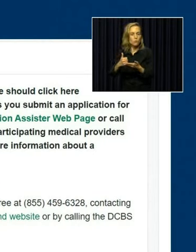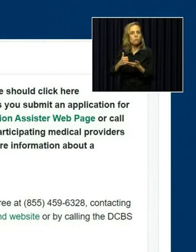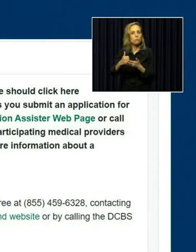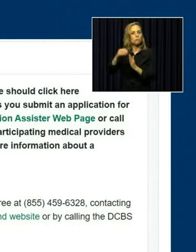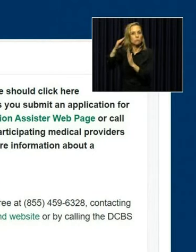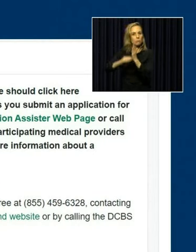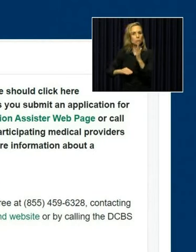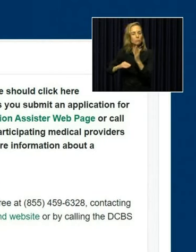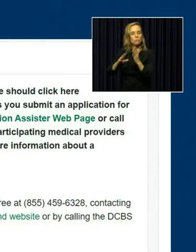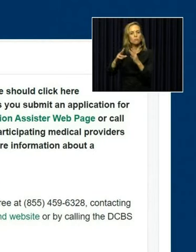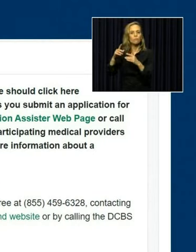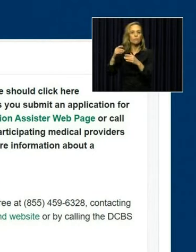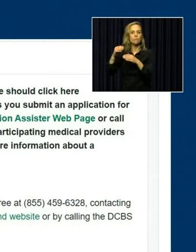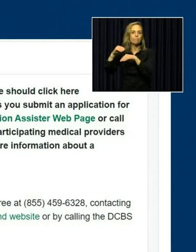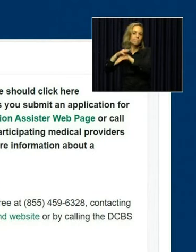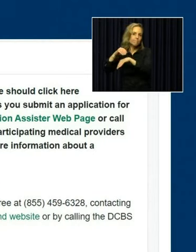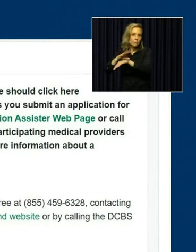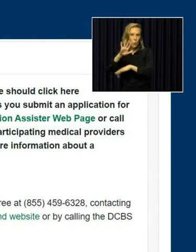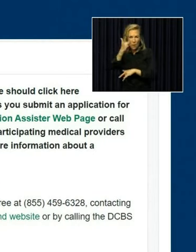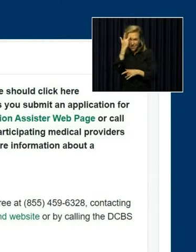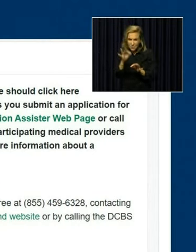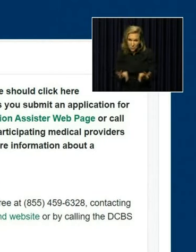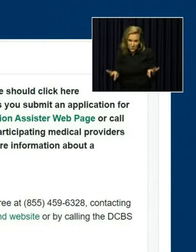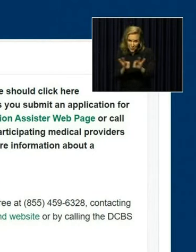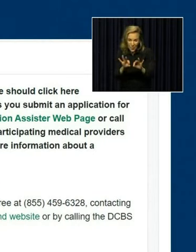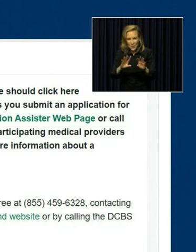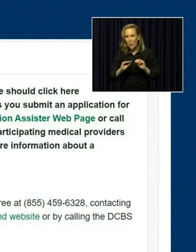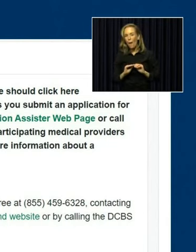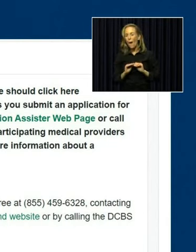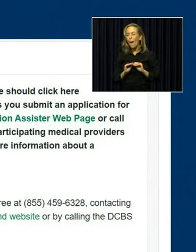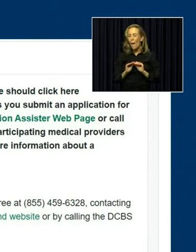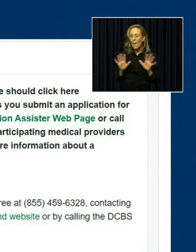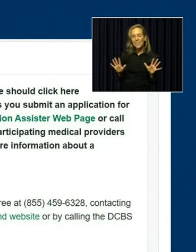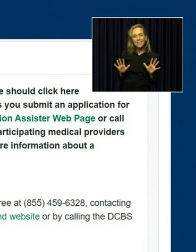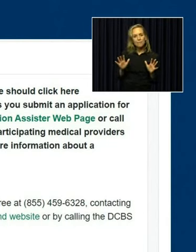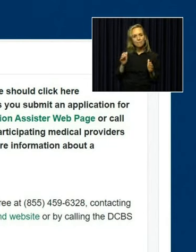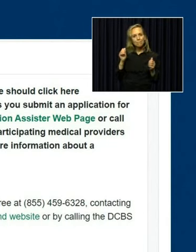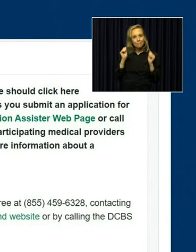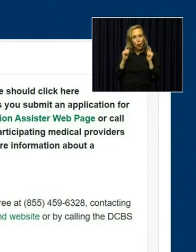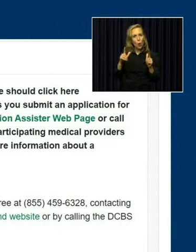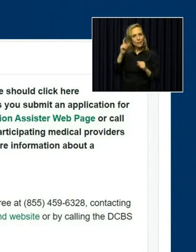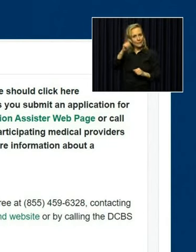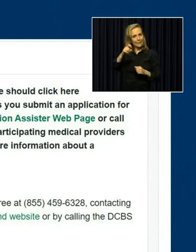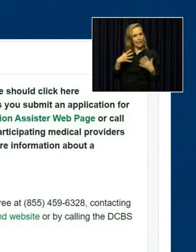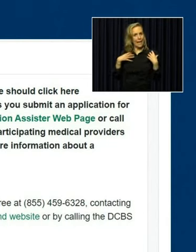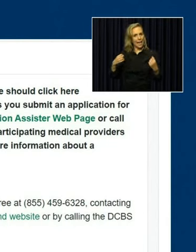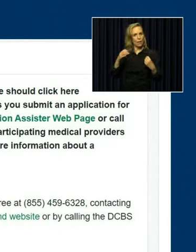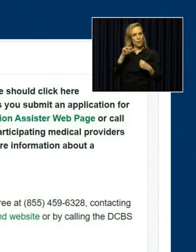YOU CAN CALL AND GET SOME HELP WITH BUYING GROCERIES. IF YOU HAVE AN IMMEDIATE NEED,